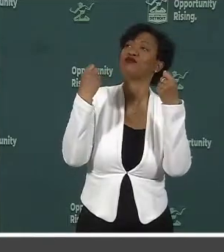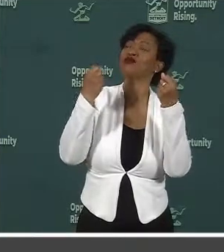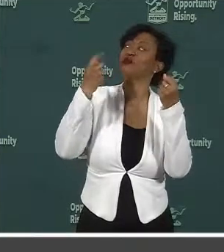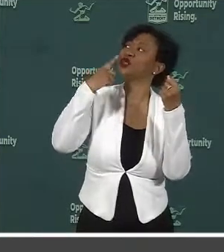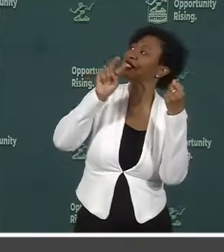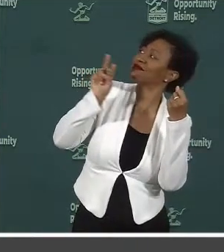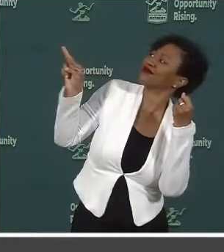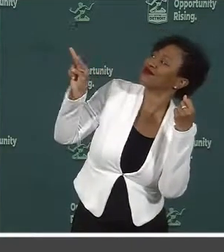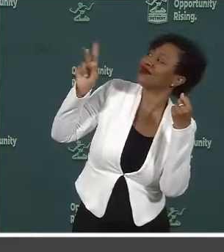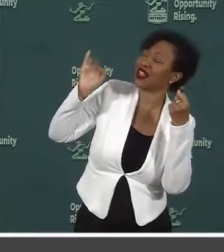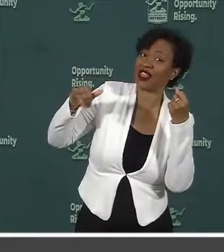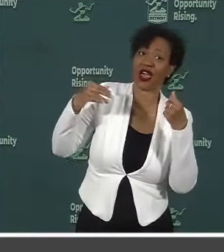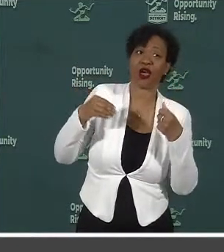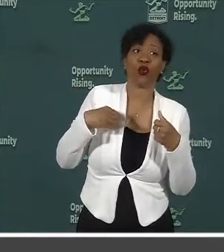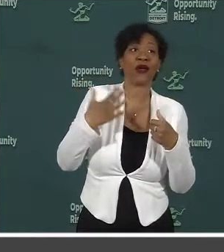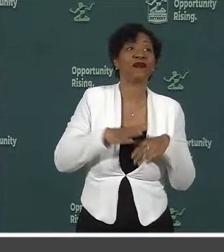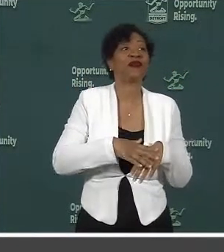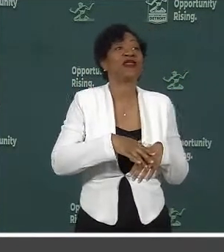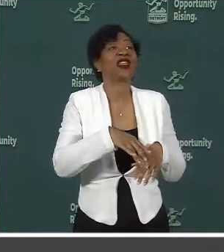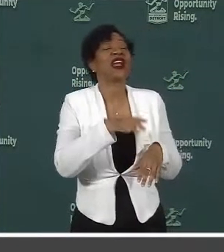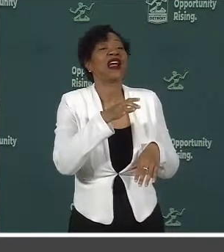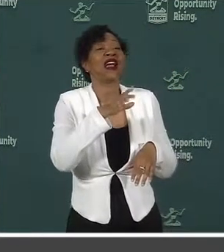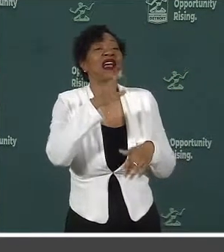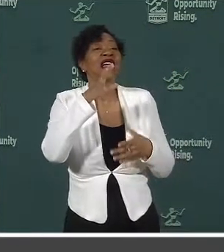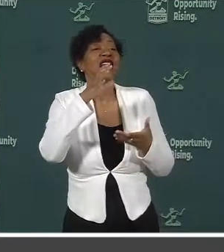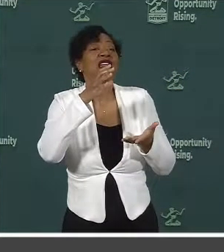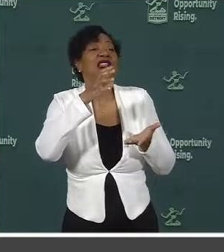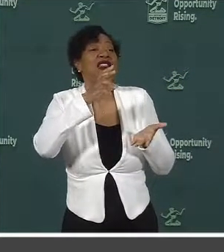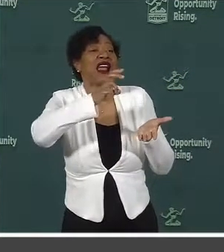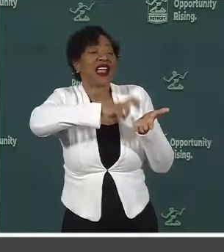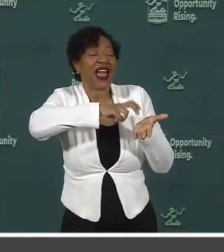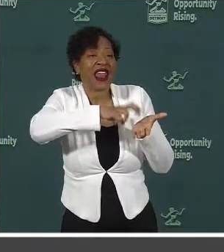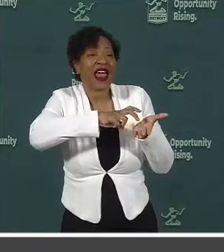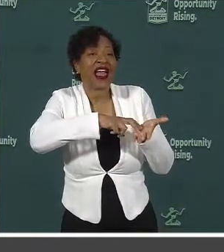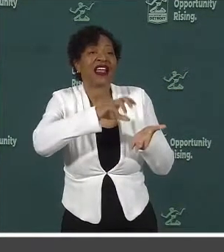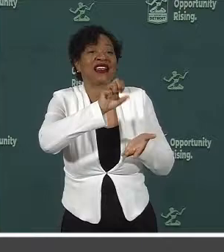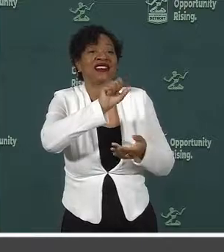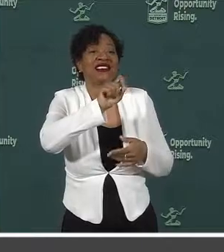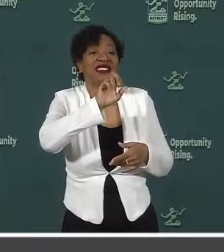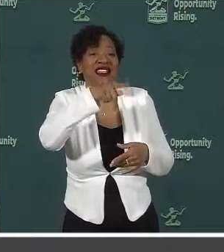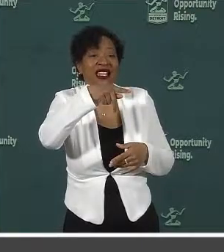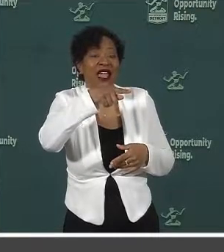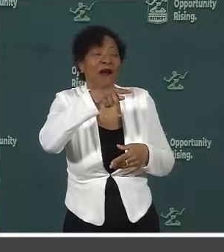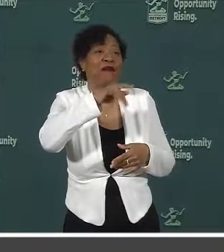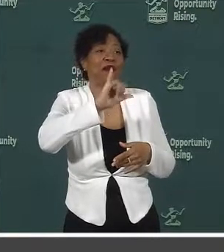PLANT THAT HAD BEEN CLOSED TO US EIGHTY SIX THE OLD AMC HEADQUARTERS AMC MOVED ITS HEADQUARTERS IN SEVENTY THREE